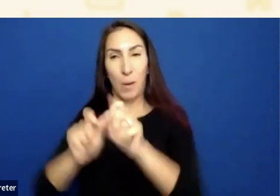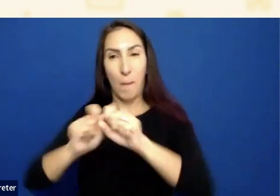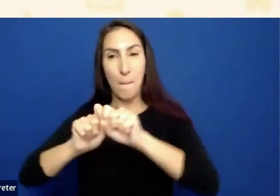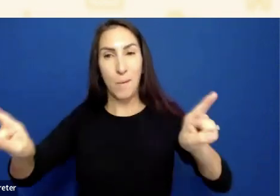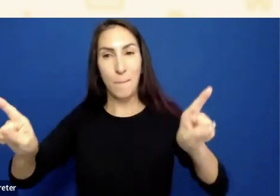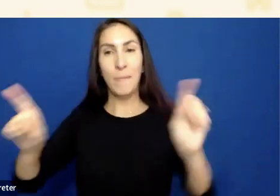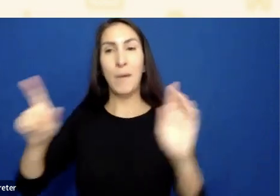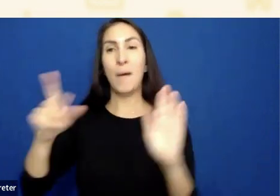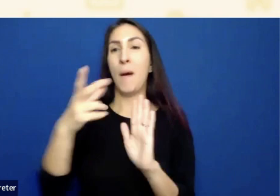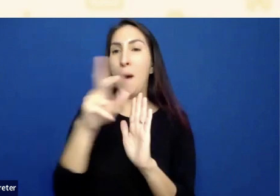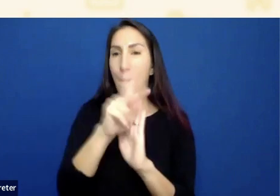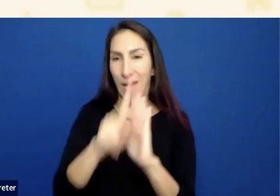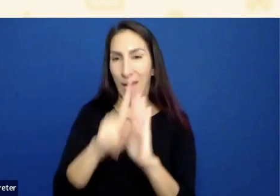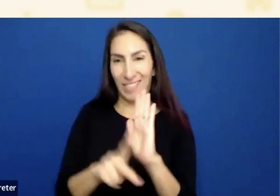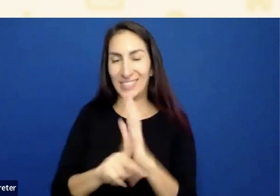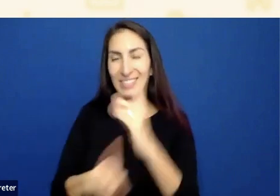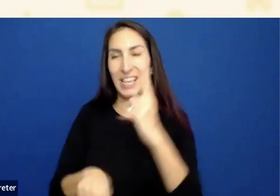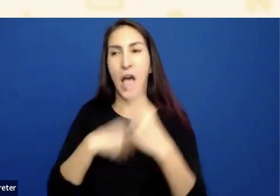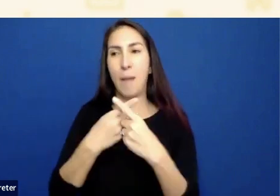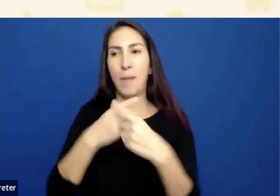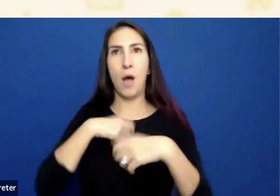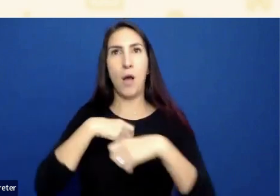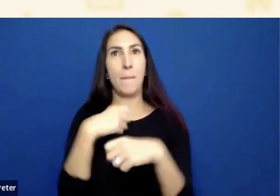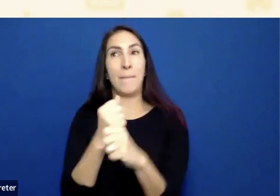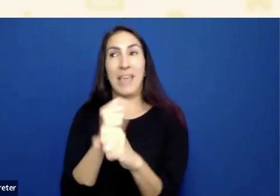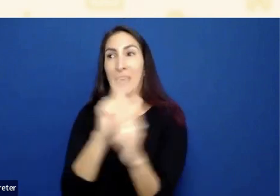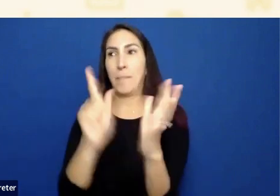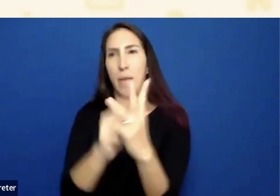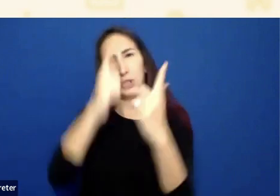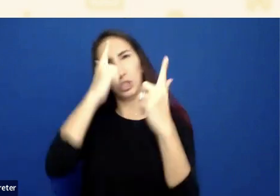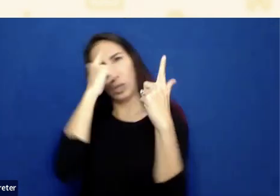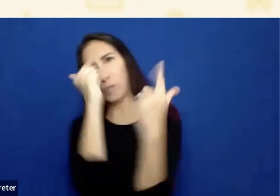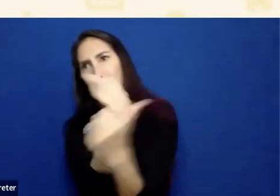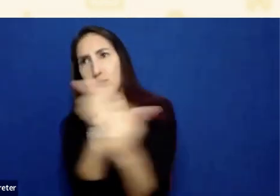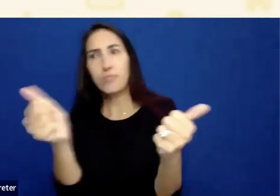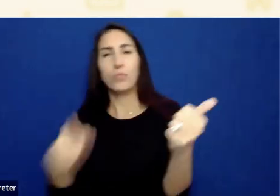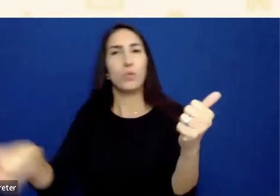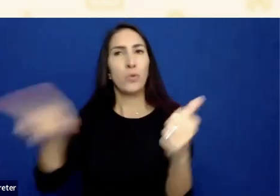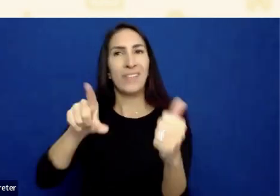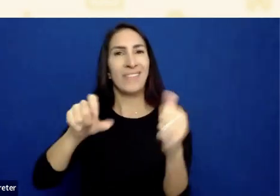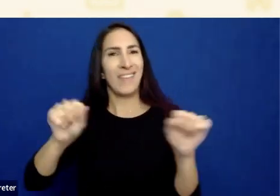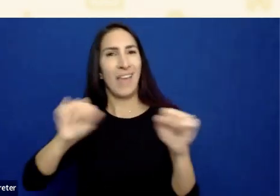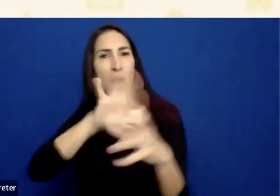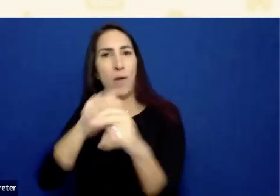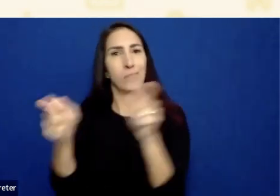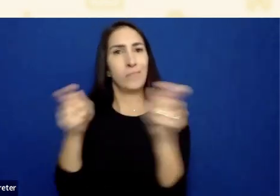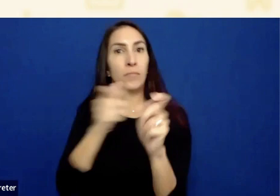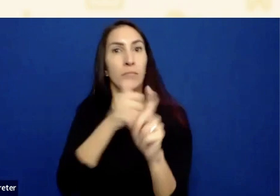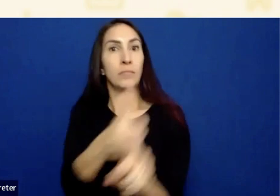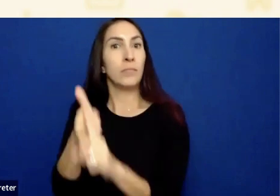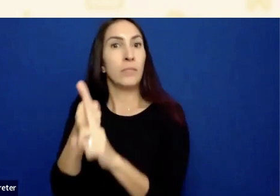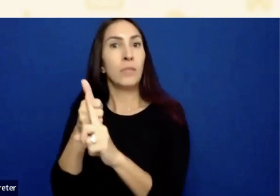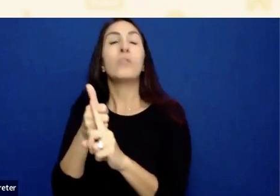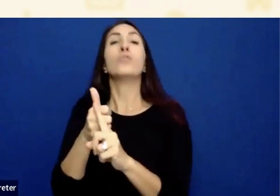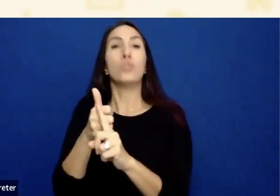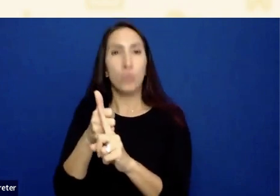and that's the whole goal of WordPress. And that doesn't really mean anything until we have a really, truly, fully accessible back-end.